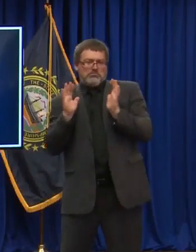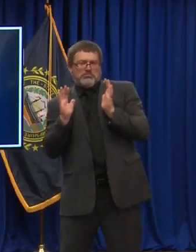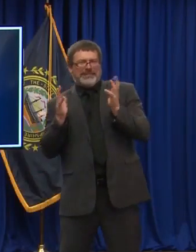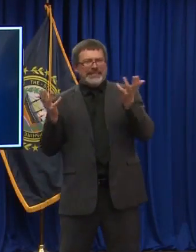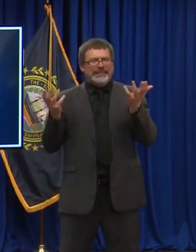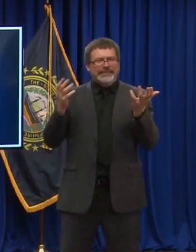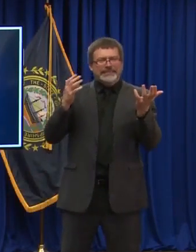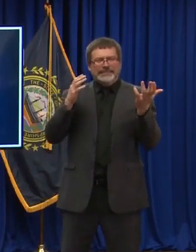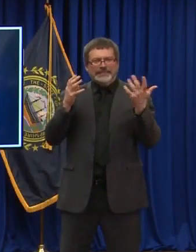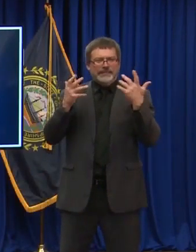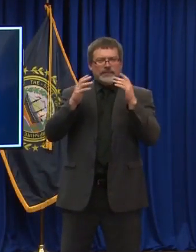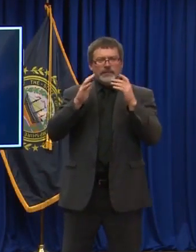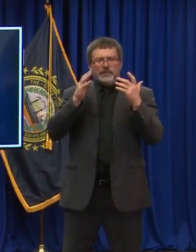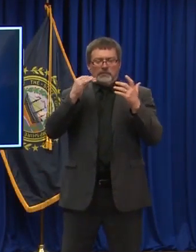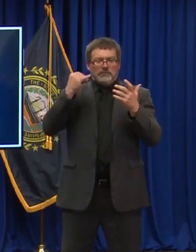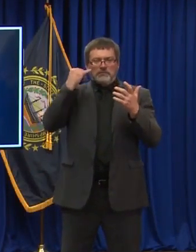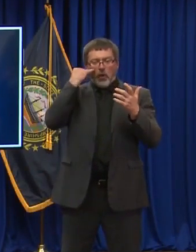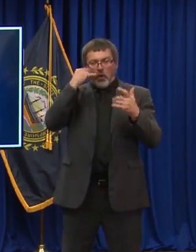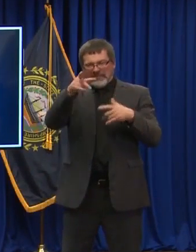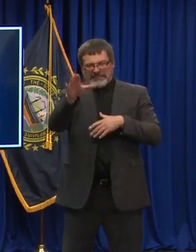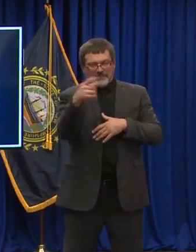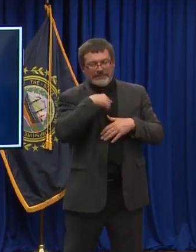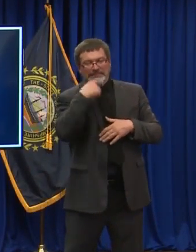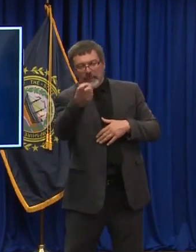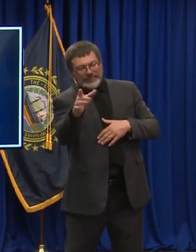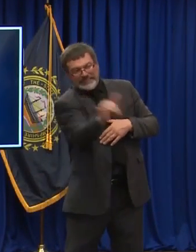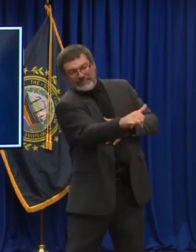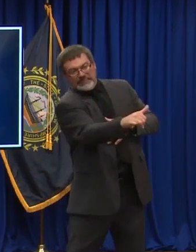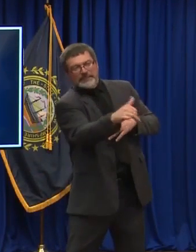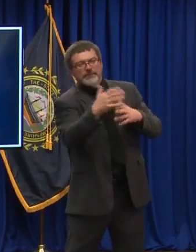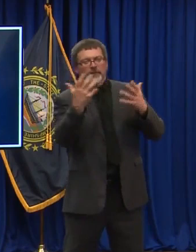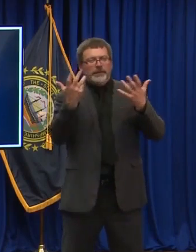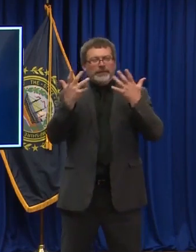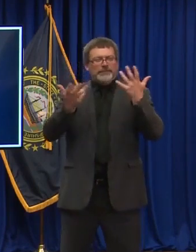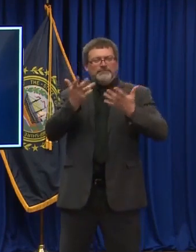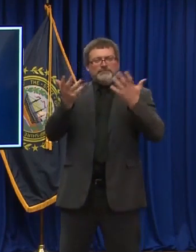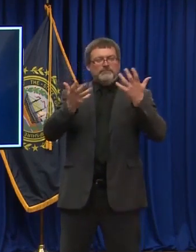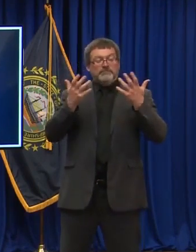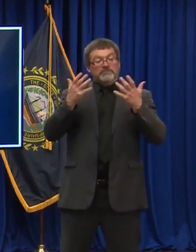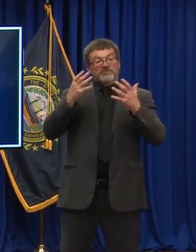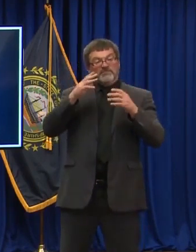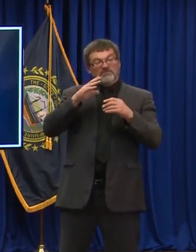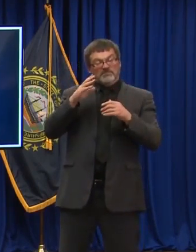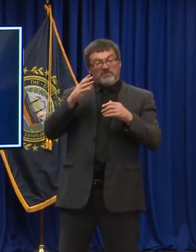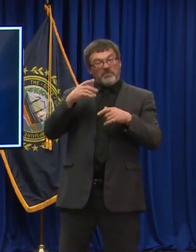HEALTH OFFICIALS SAY THERE WOULD NEED TO BE A SIGNIFICANT CHANGE IN THE CURRENT PANDEMIC TRENDS TO REVERSE THESE MOVES.